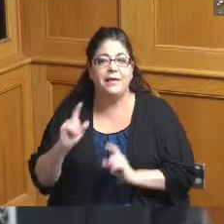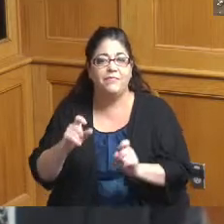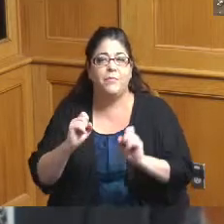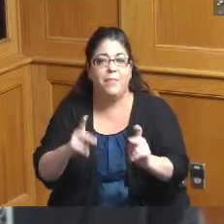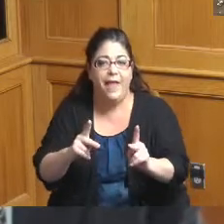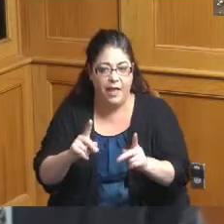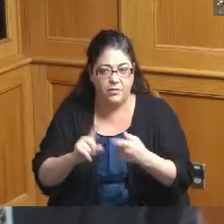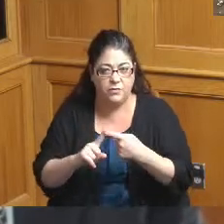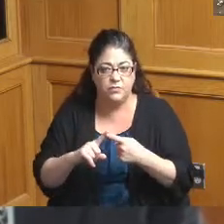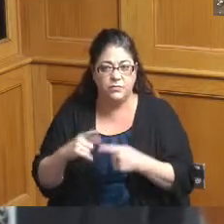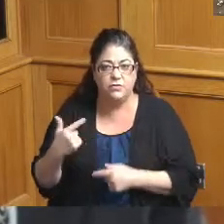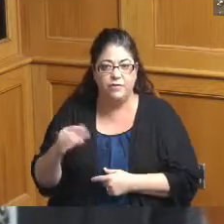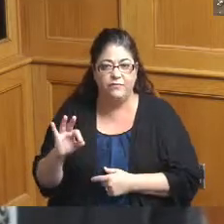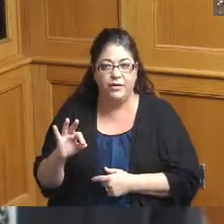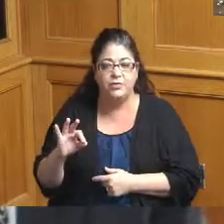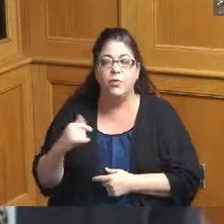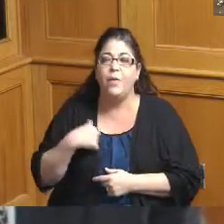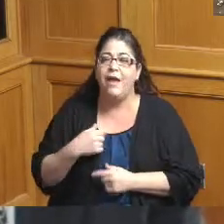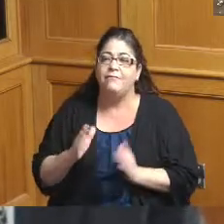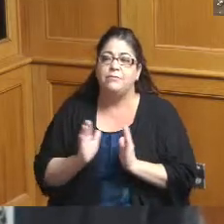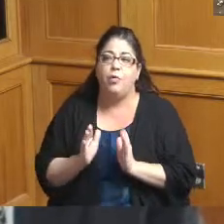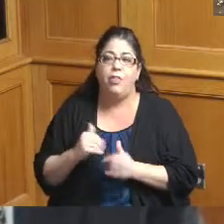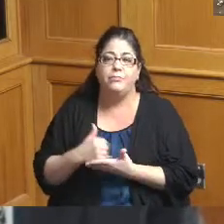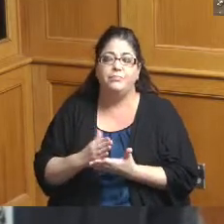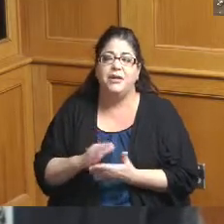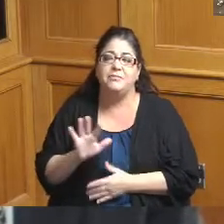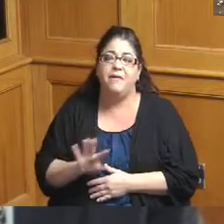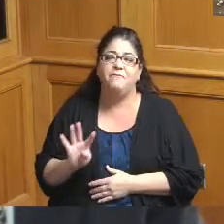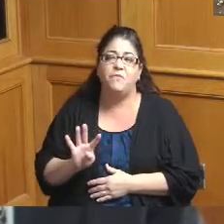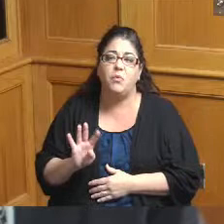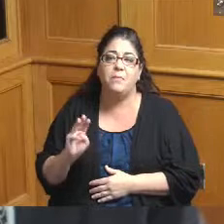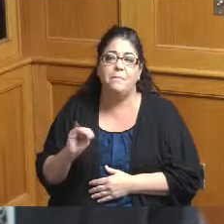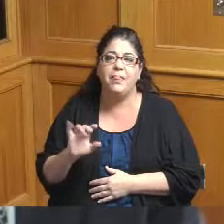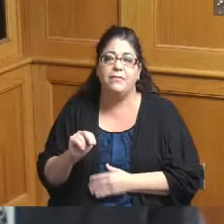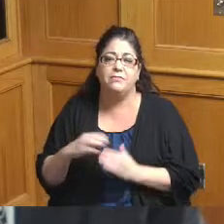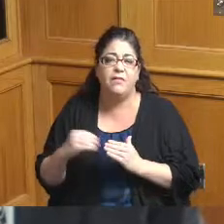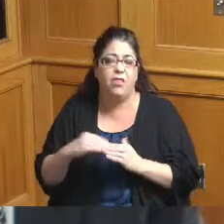to the we have a very small budget we only have about four million dollars so two or